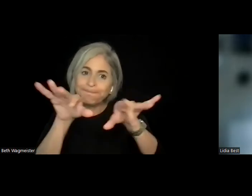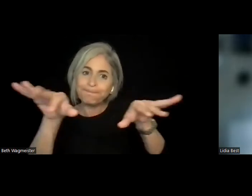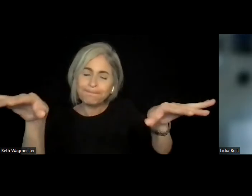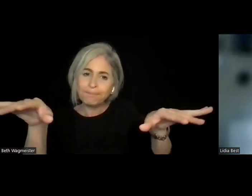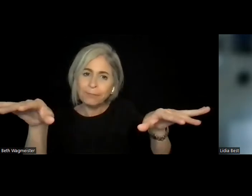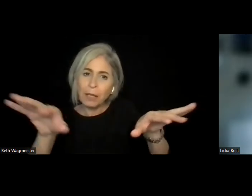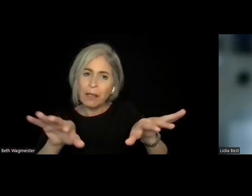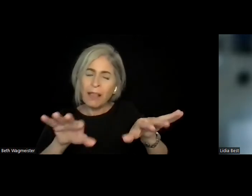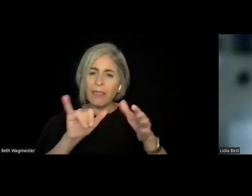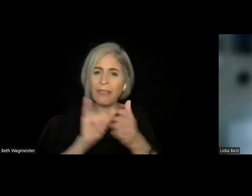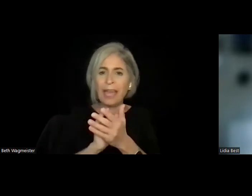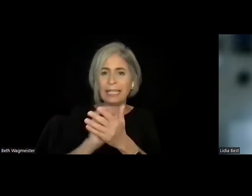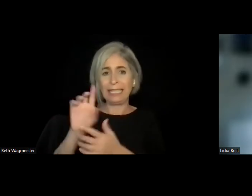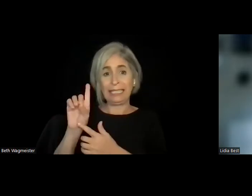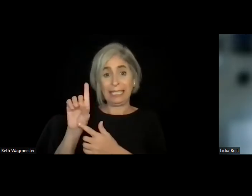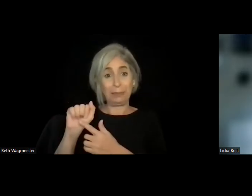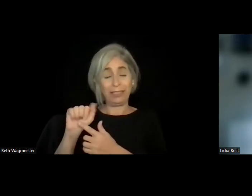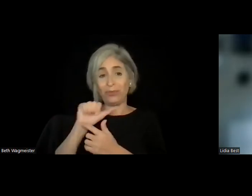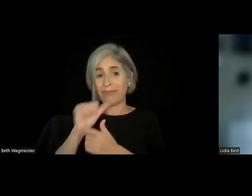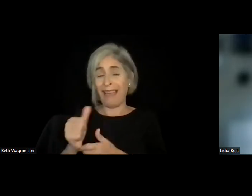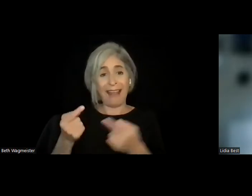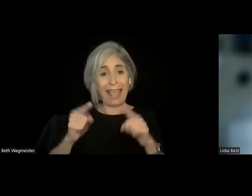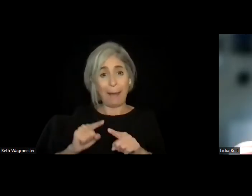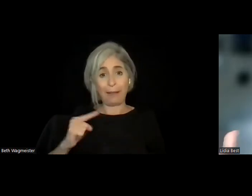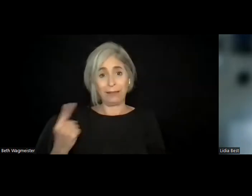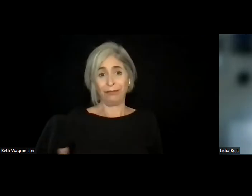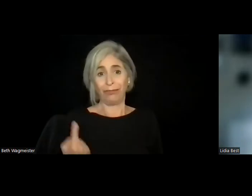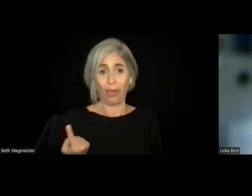on, it is kind of trying to get the message